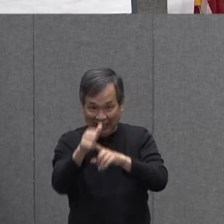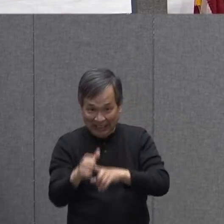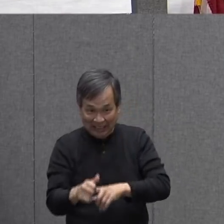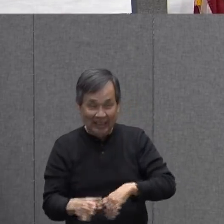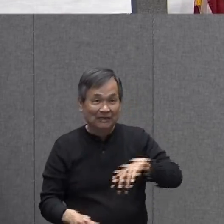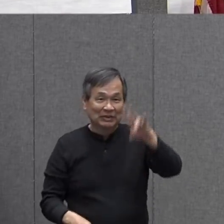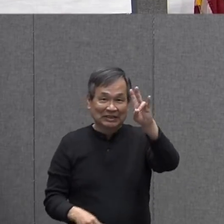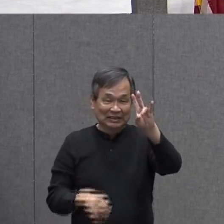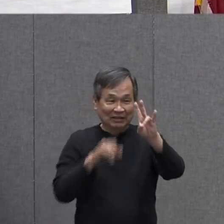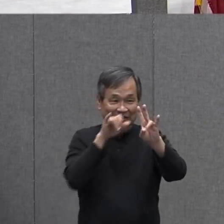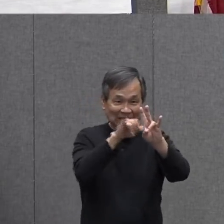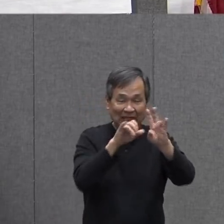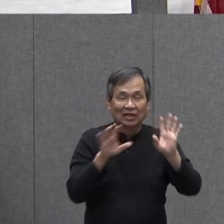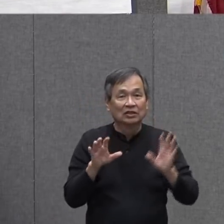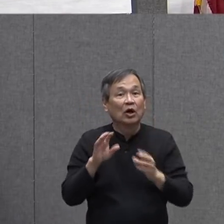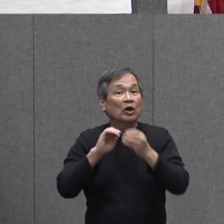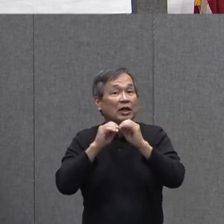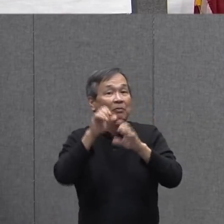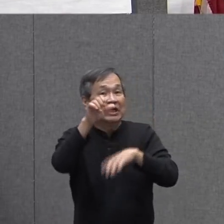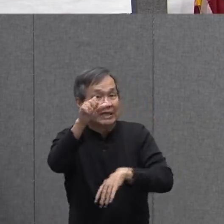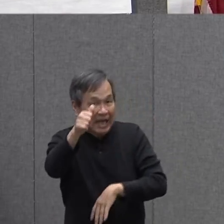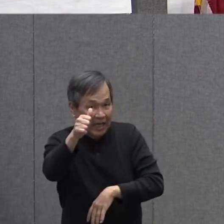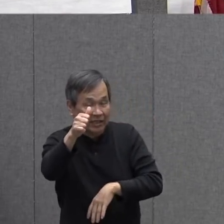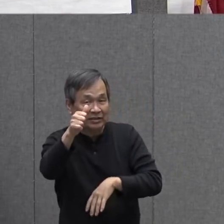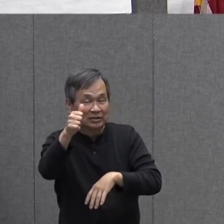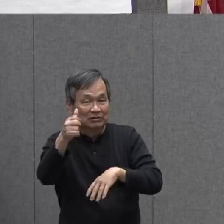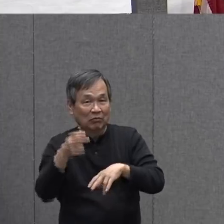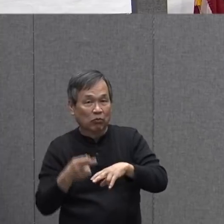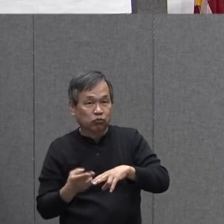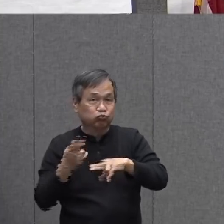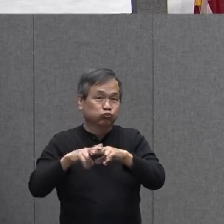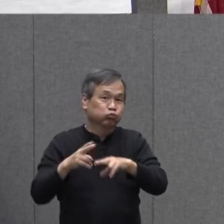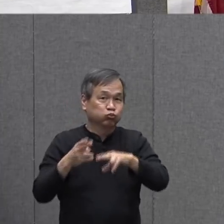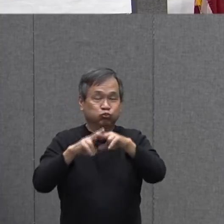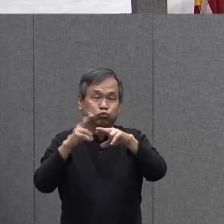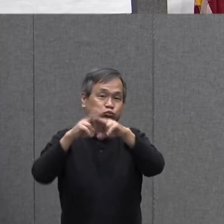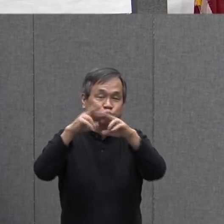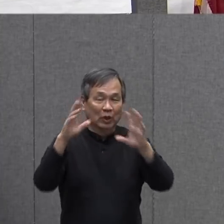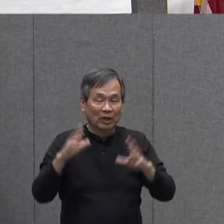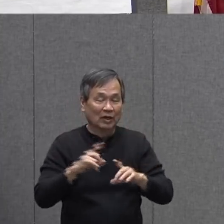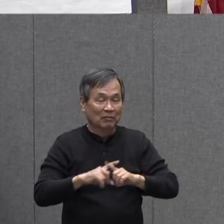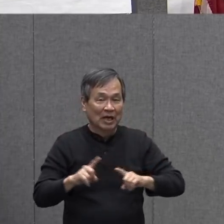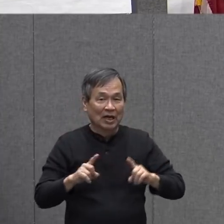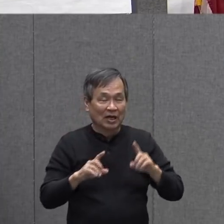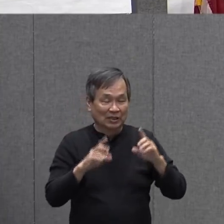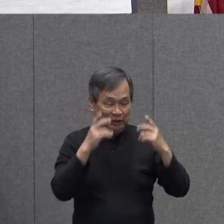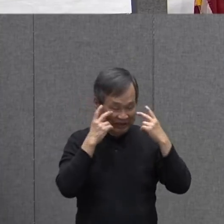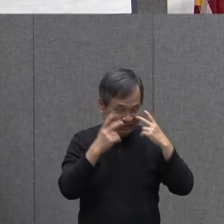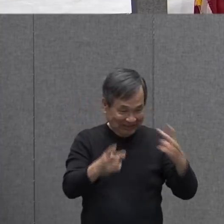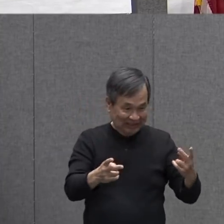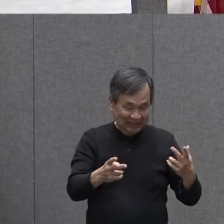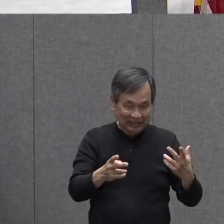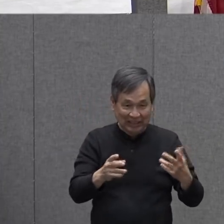And so our number of tens is going to keep increasing. On our hundreds chart, and we can see that our number